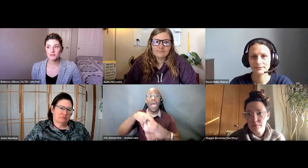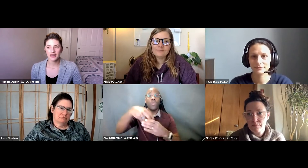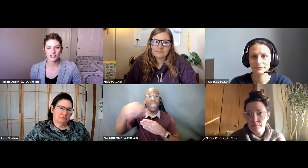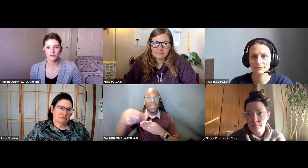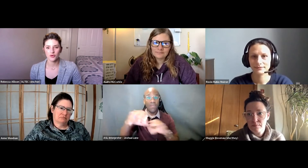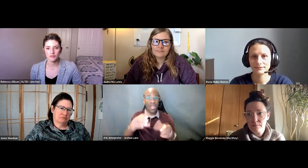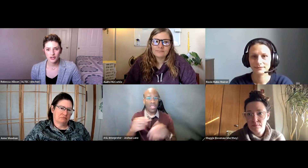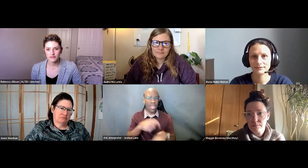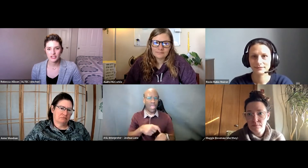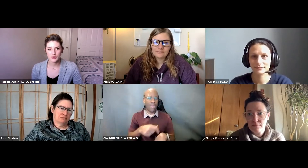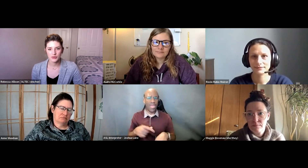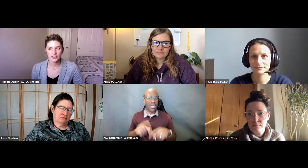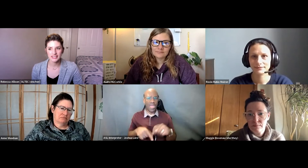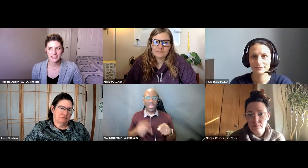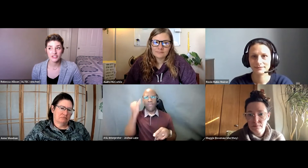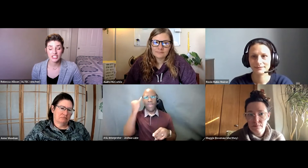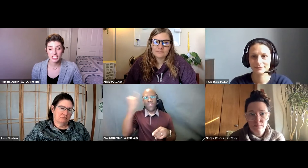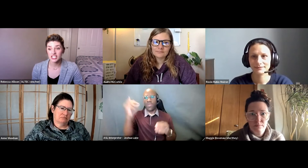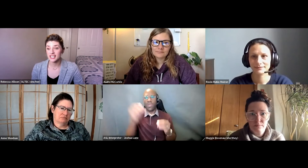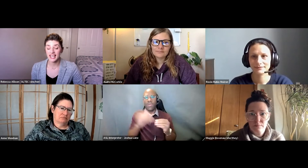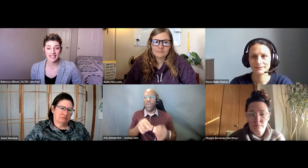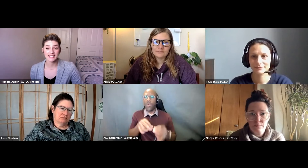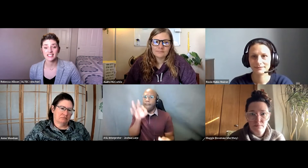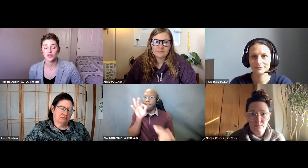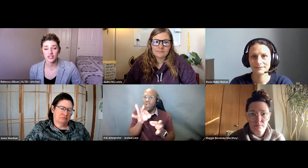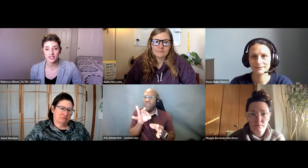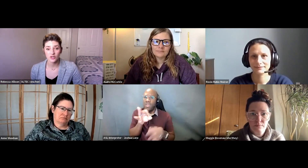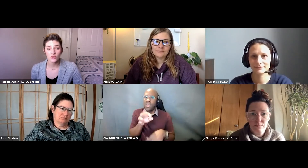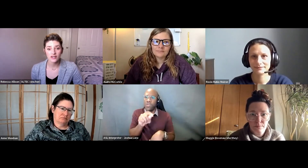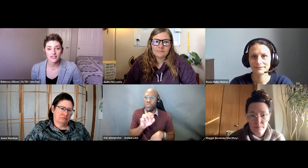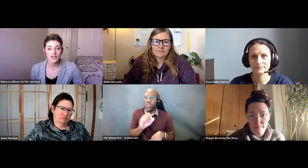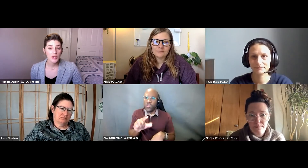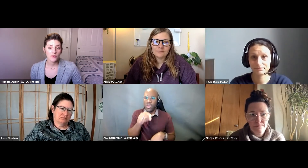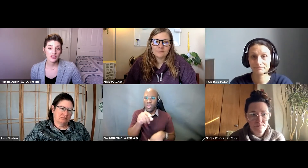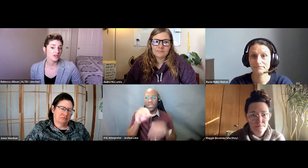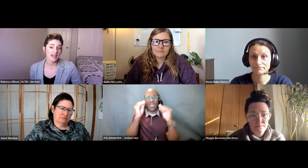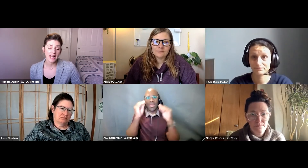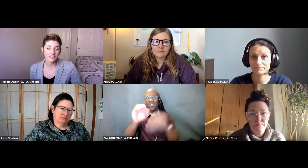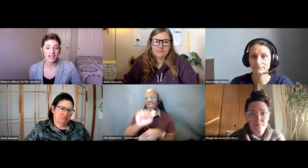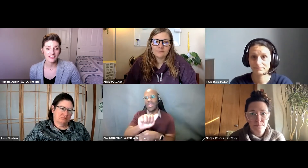imagine a more perfect tool if you're teaching an asynchronous course where you don't have live